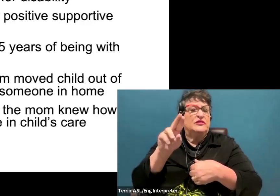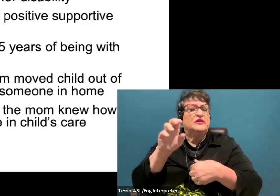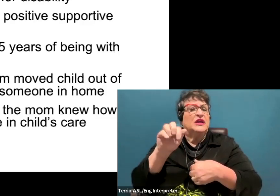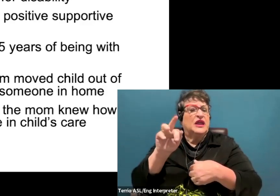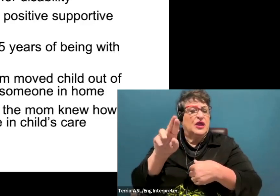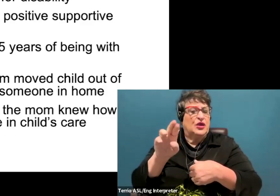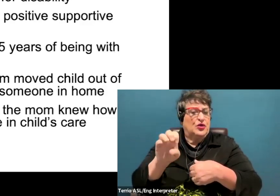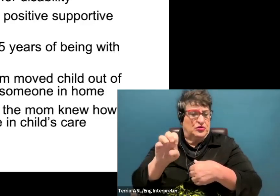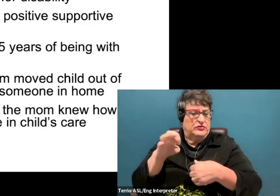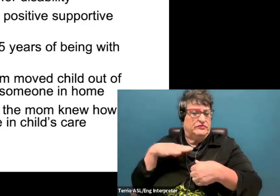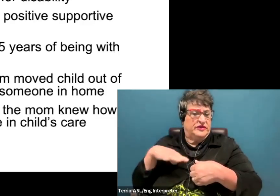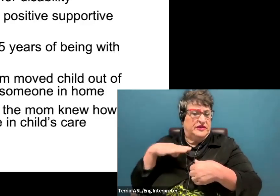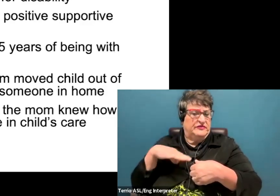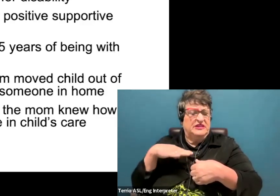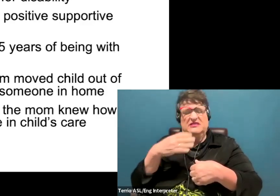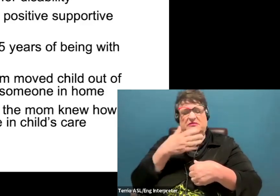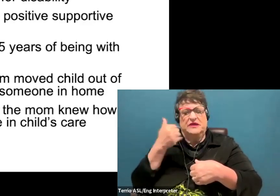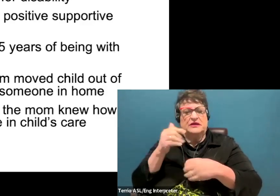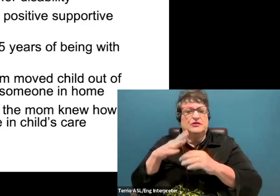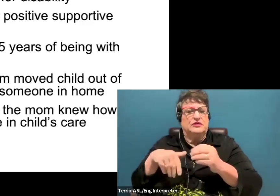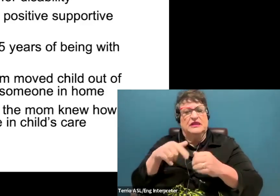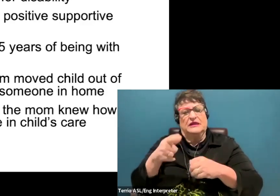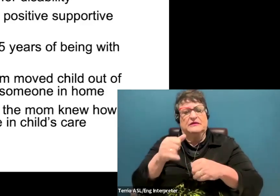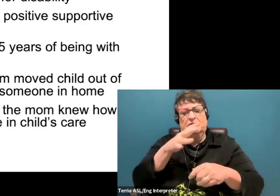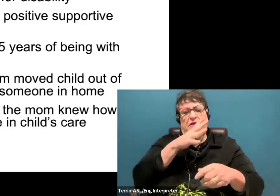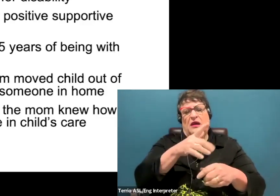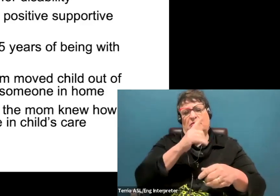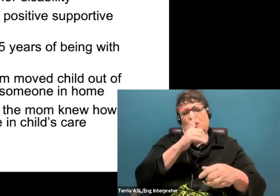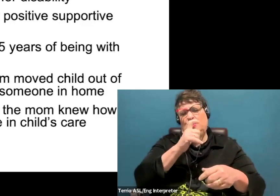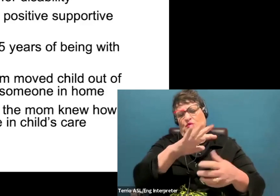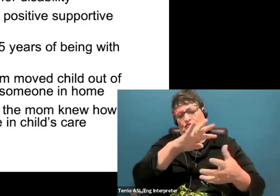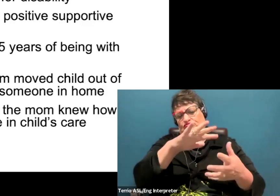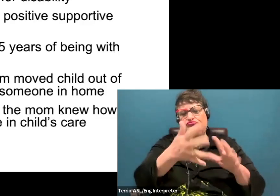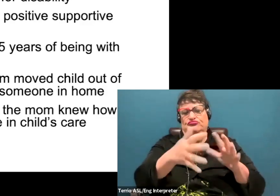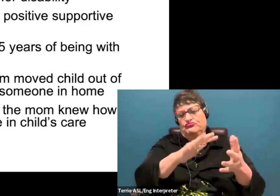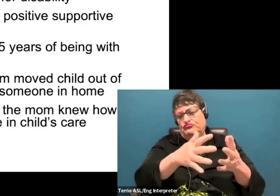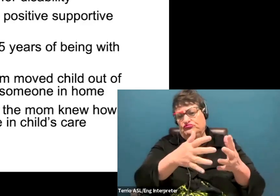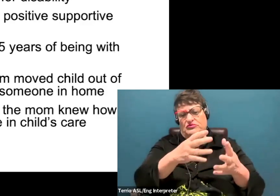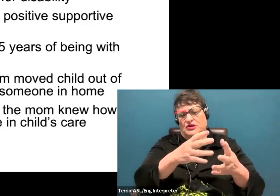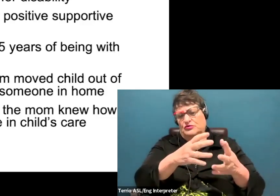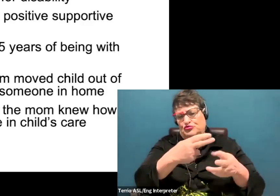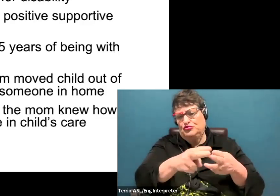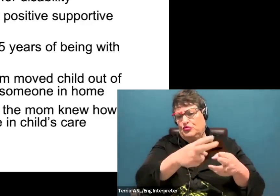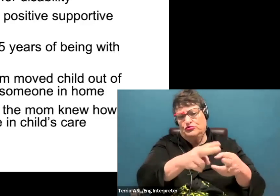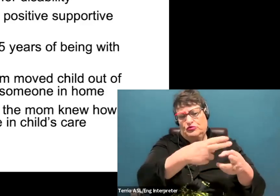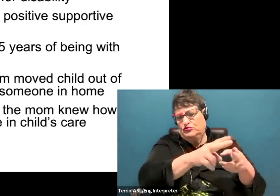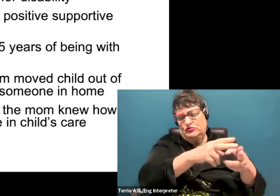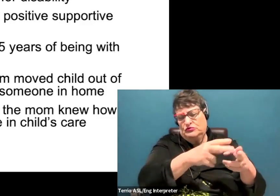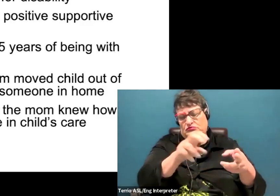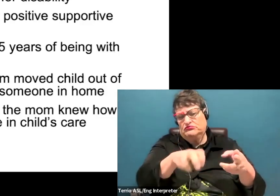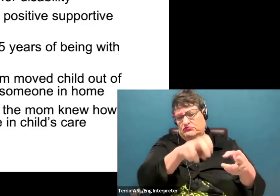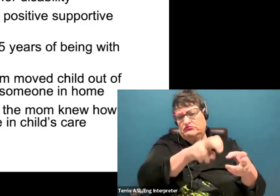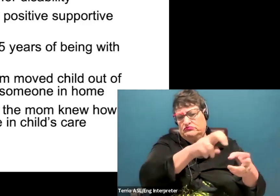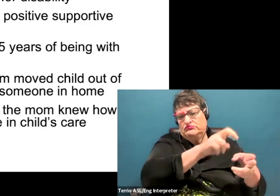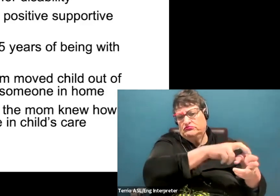her mom who's unstably housed and has this disorder. But in reality, what happened was this kid was placed in this group home far away from mom,